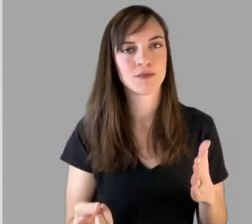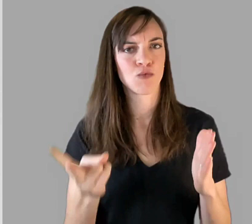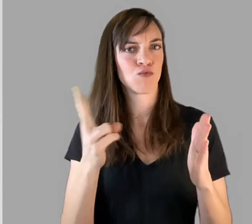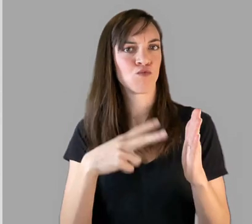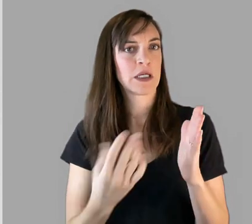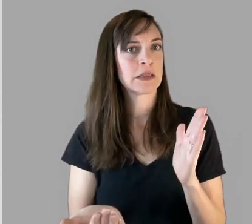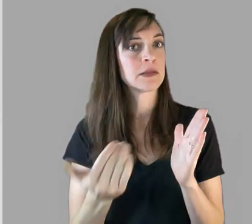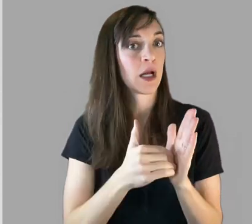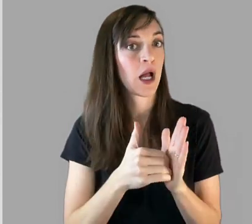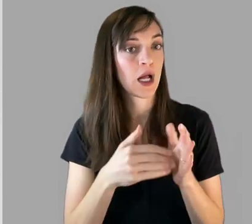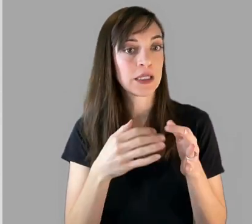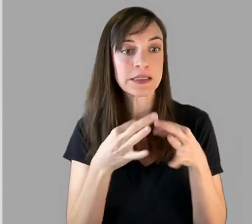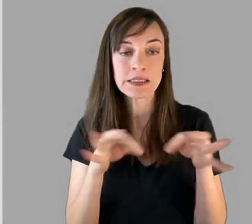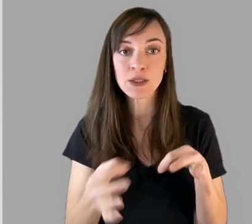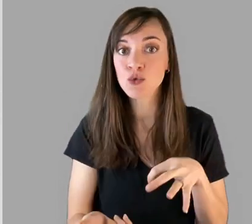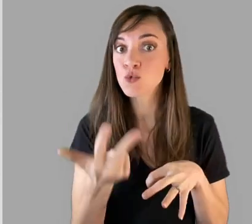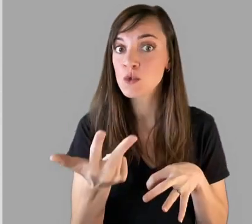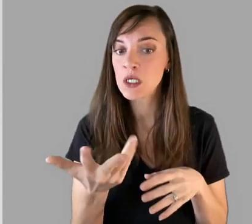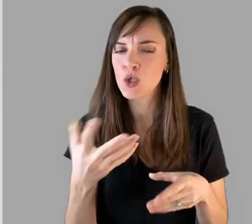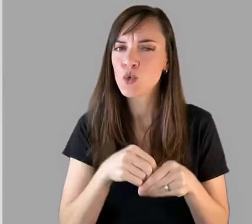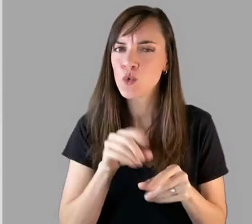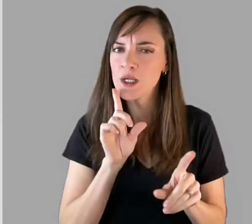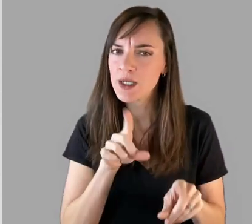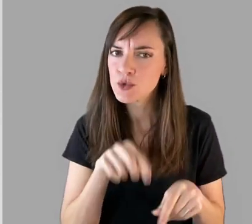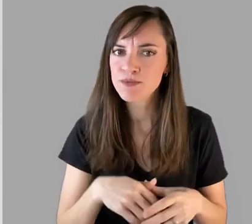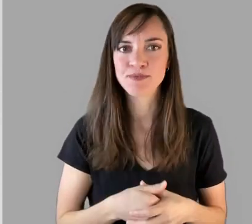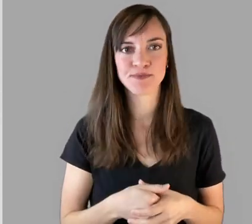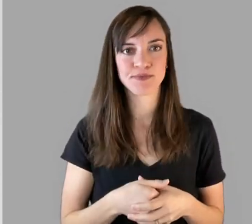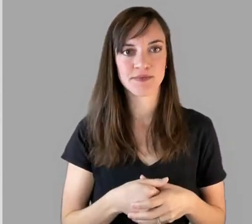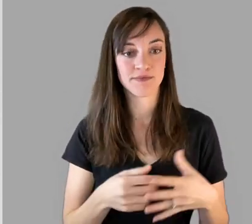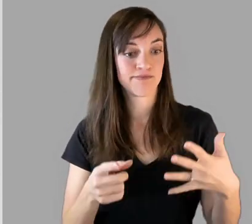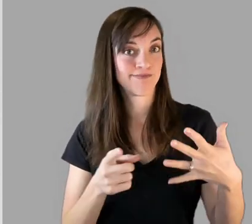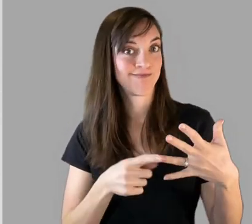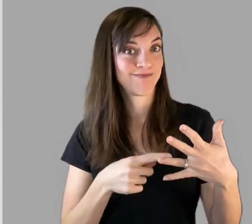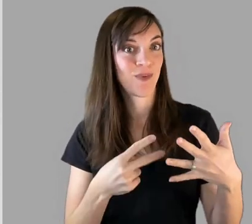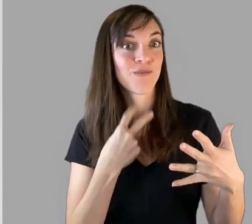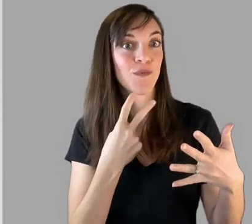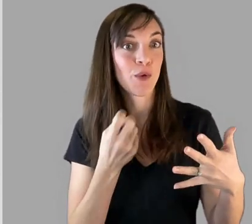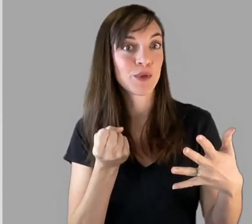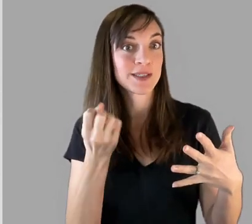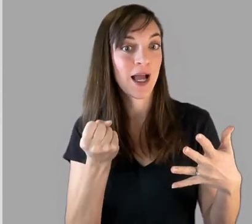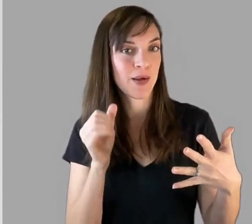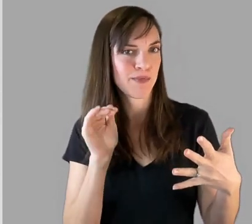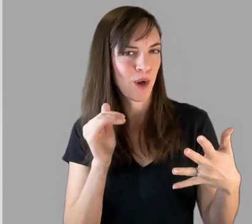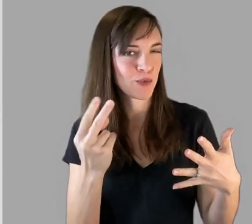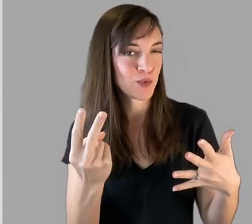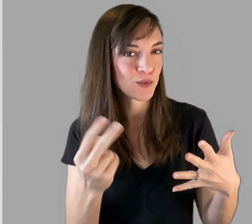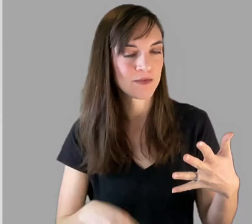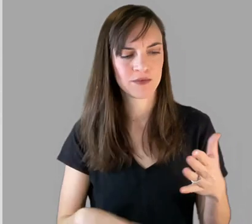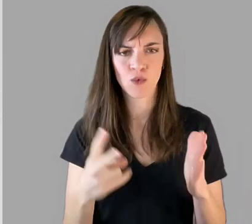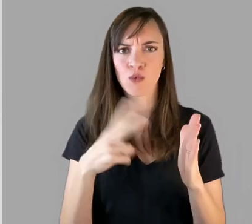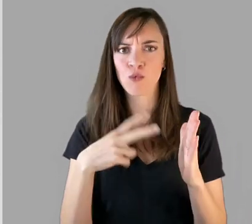Verbal/Signed: Prompt 1: Reread 3 sentences containing answer